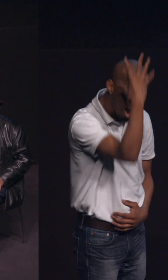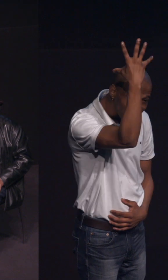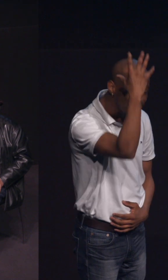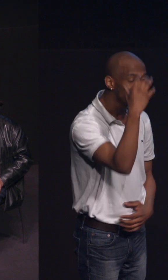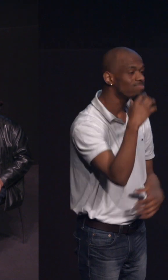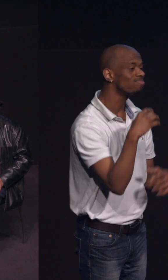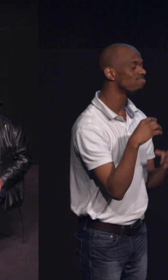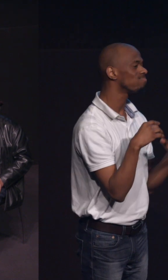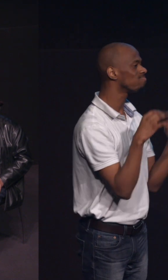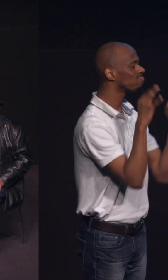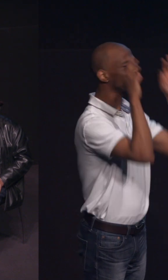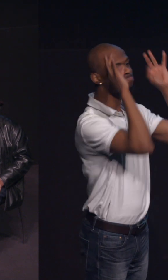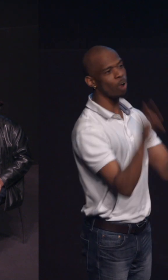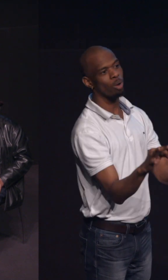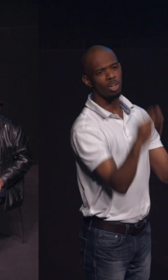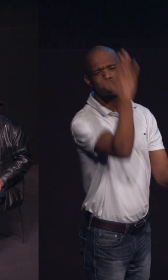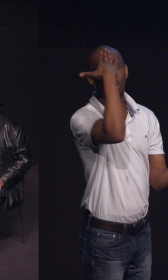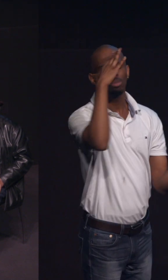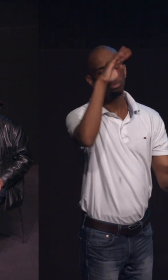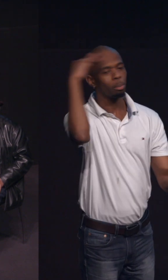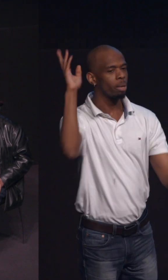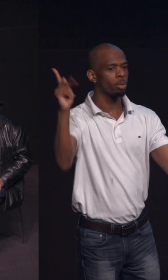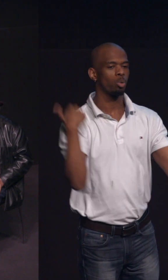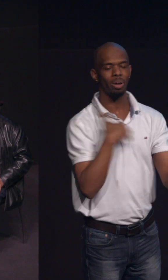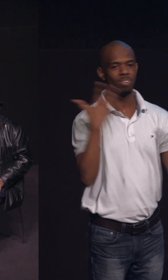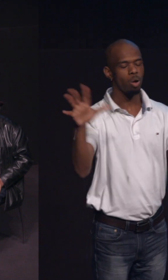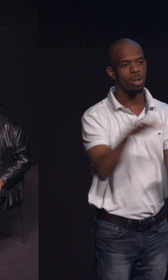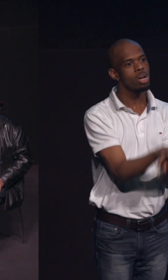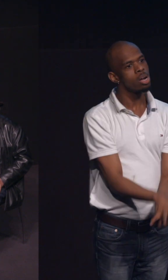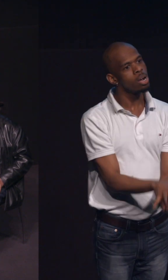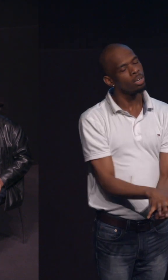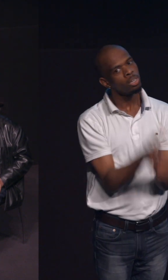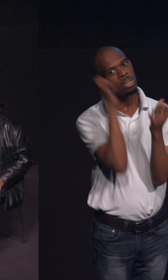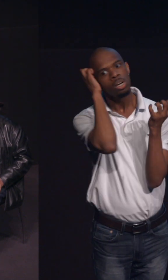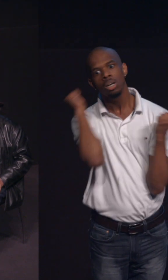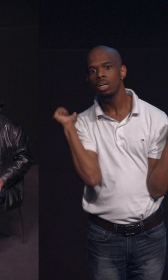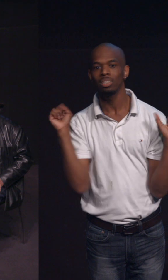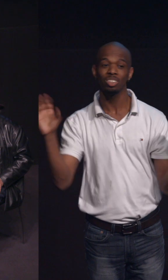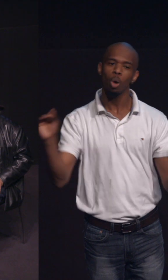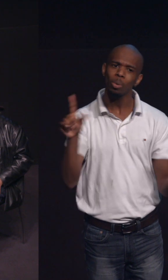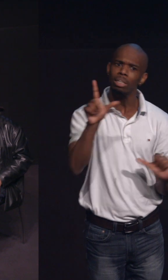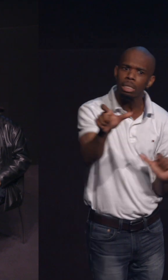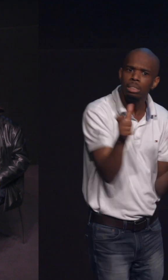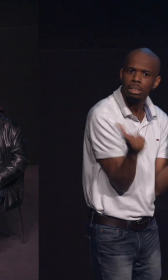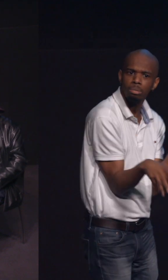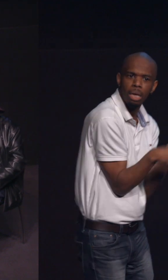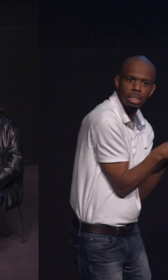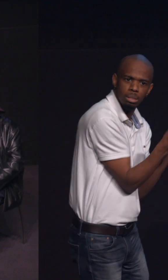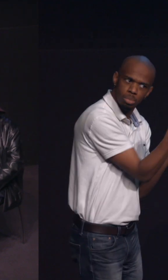so, Black people, we all stressed, we need some beauty. Kanchan: Yes. Pandora: So you'll drink some persimmon juice,